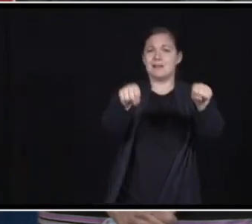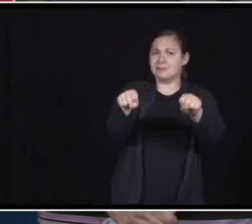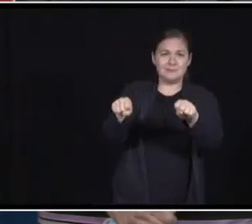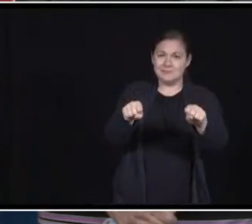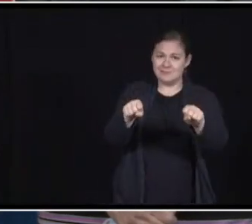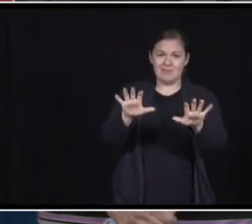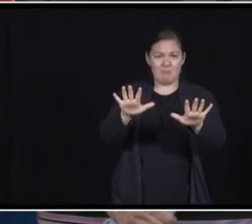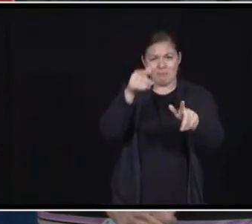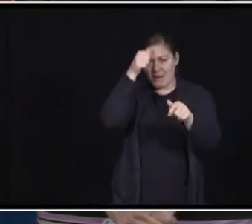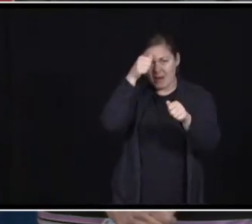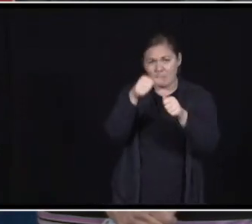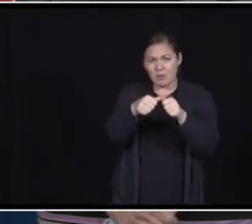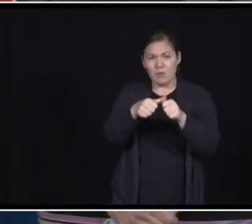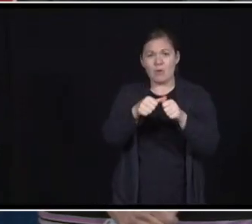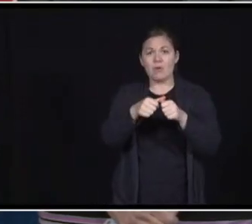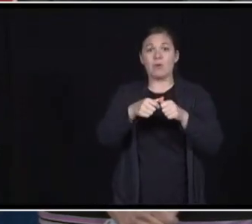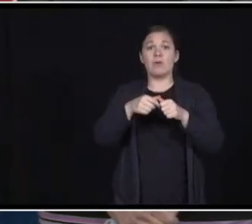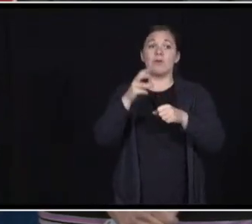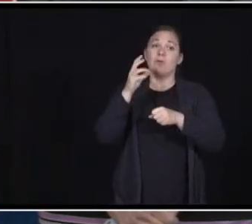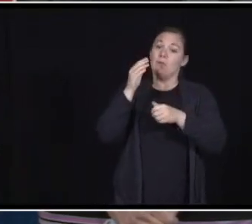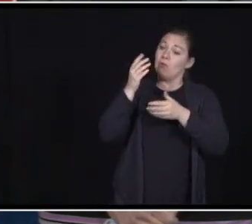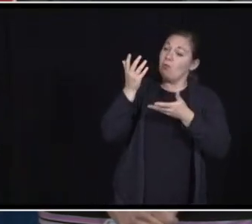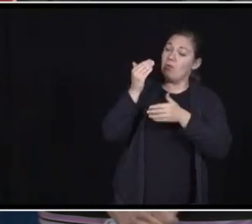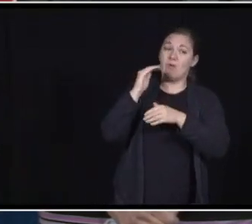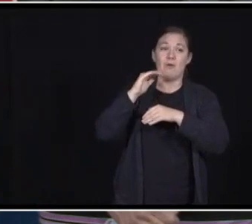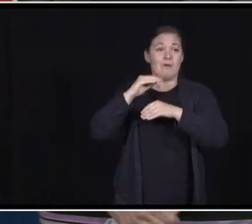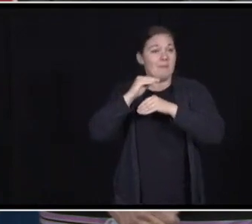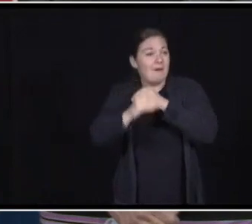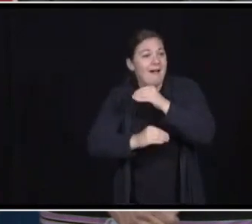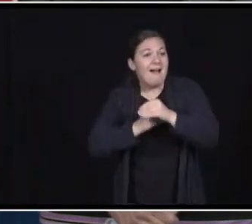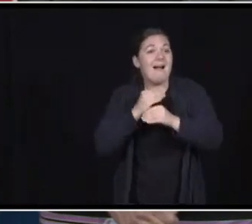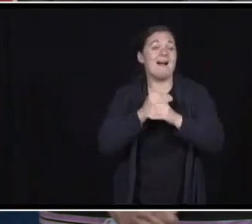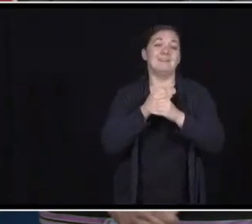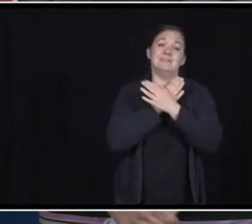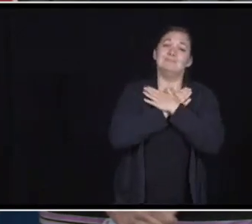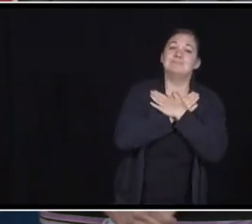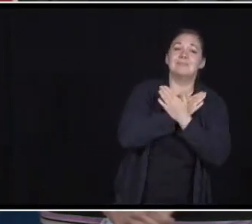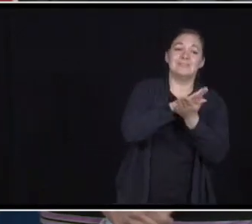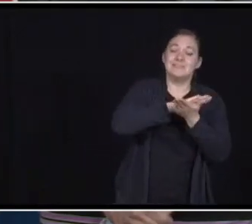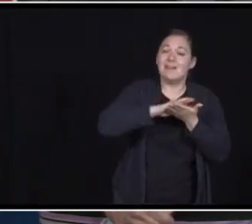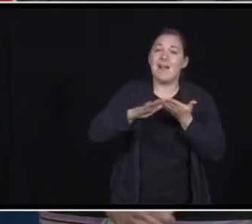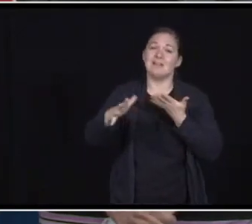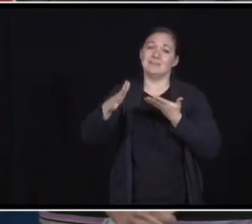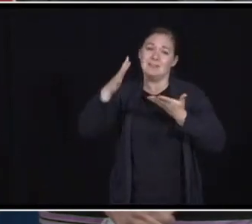While we face challenges as a province, along the way, let us her memory to be